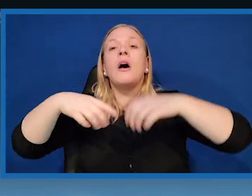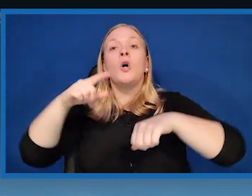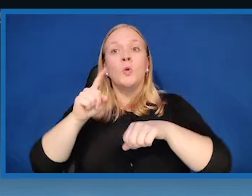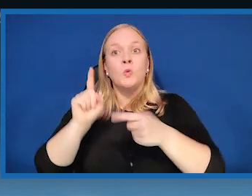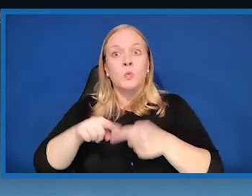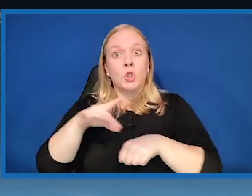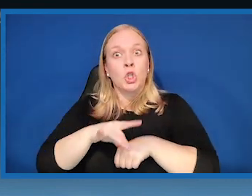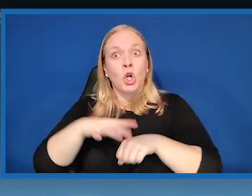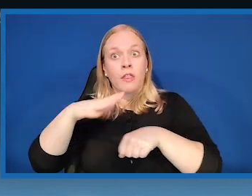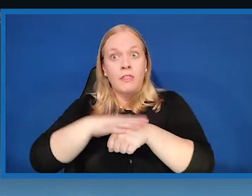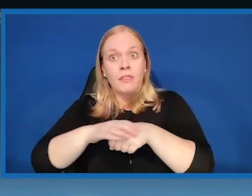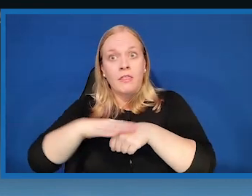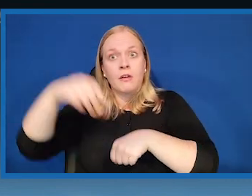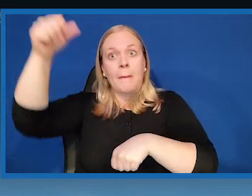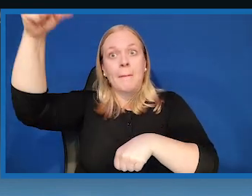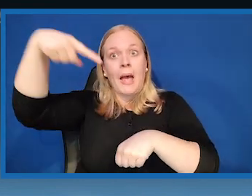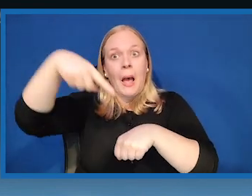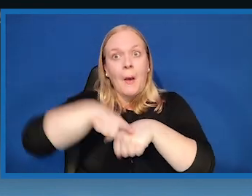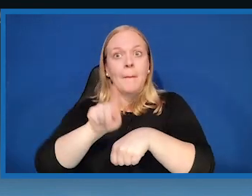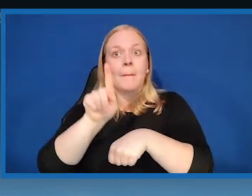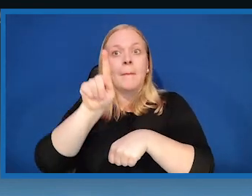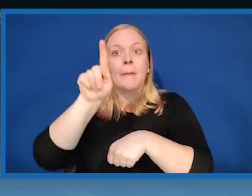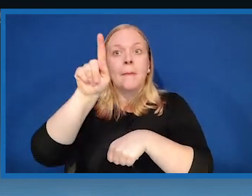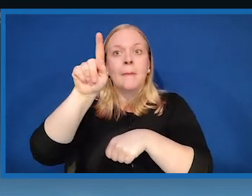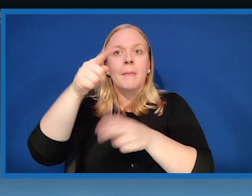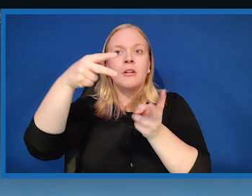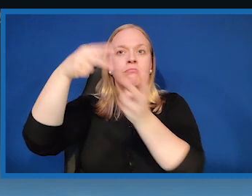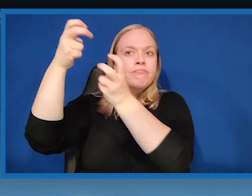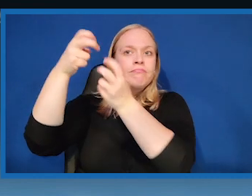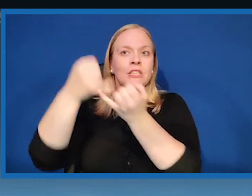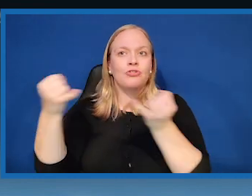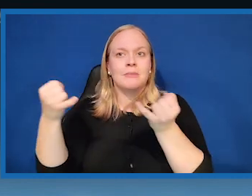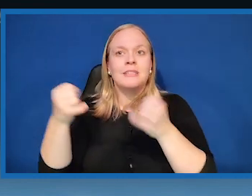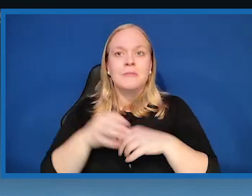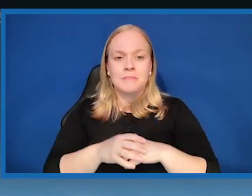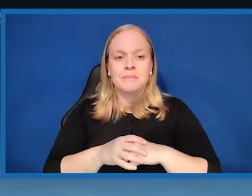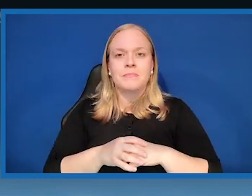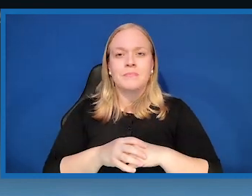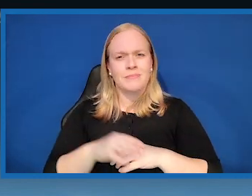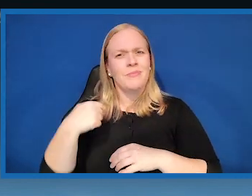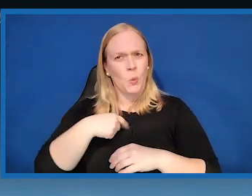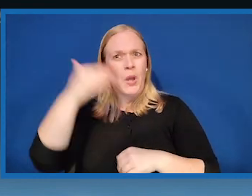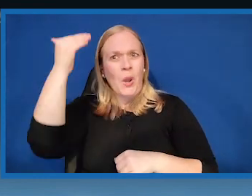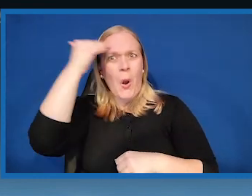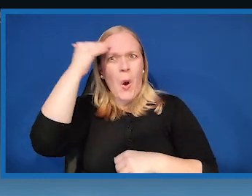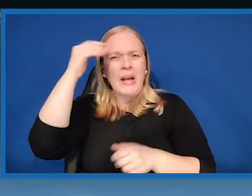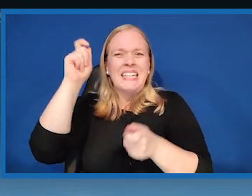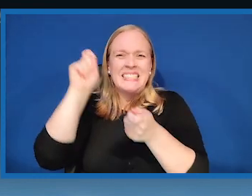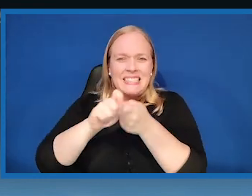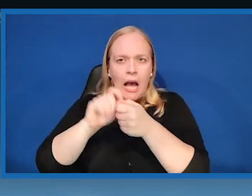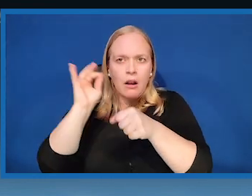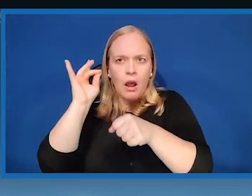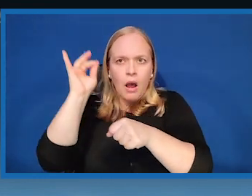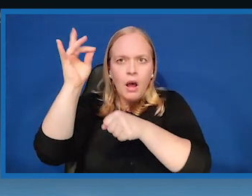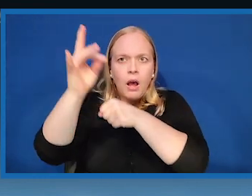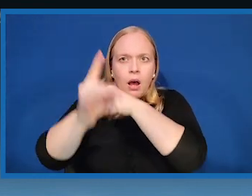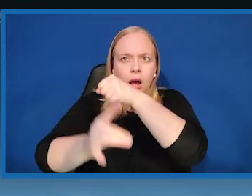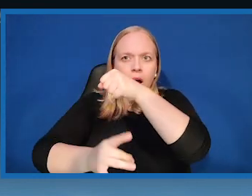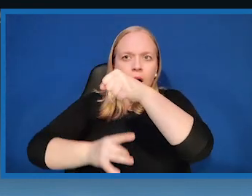AND COMES BACK TO THE INSTRUMENTS. SO WE KNOW THE PRICE-PRECISE ORBIT OF THE SATELLITES, AND WE ALSO KNOW HOW LONG IT ACTUALLY TOOK